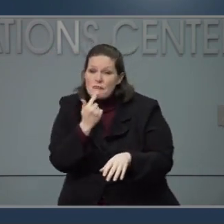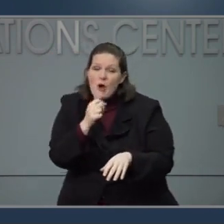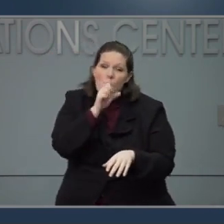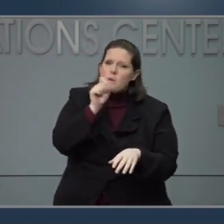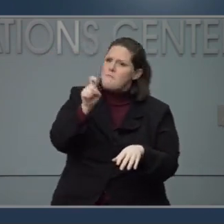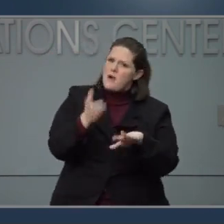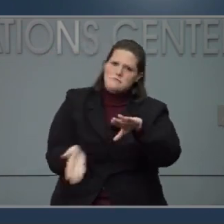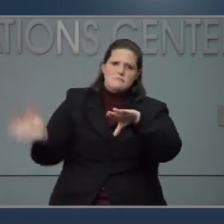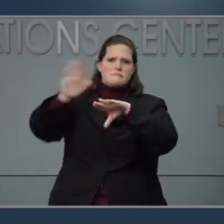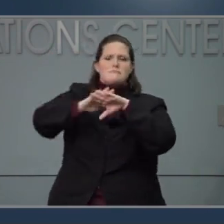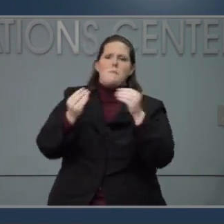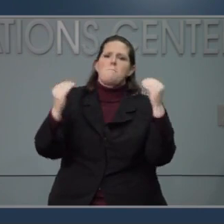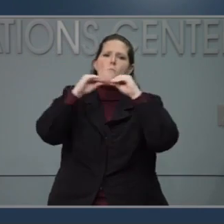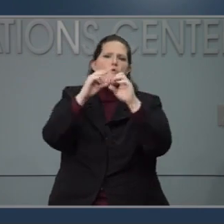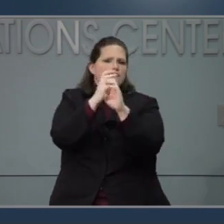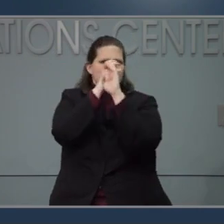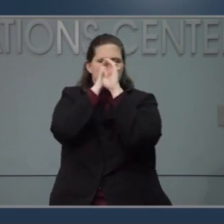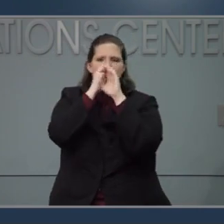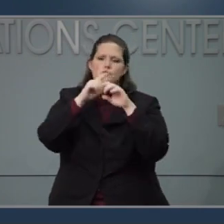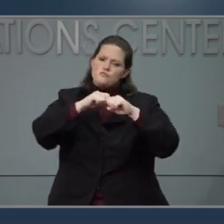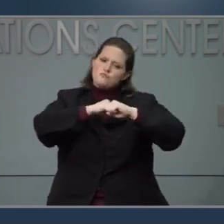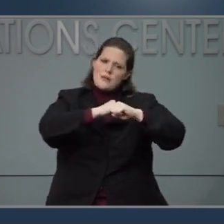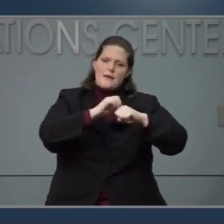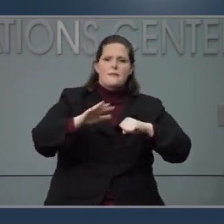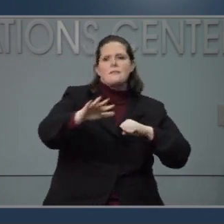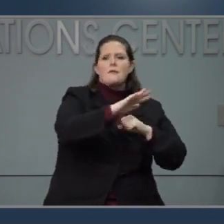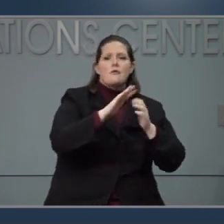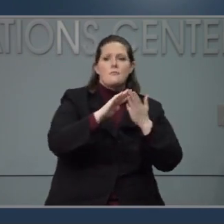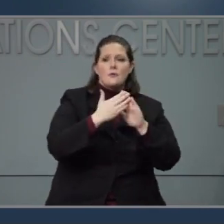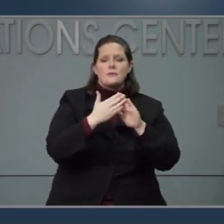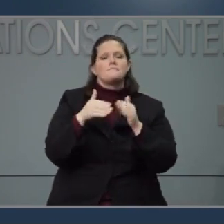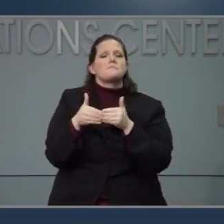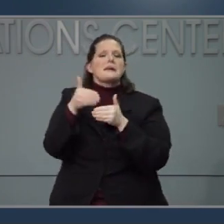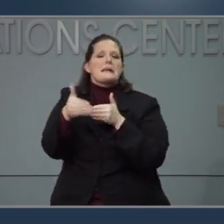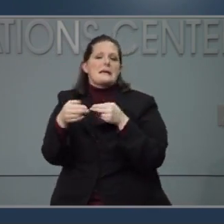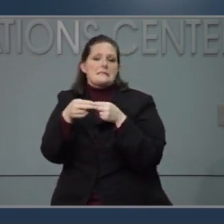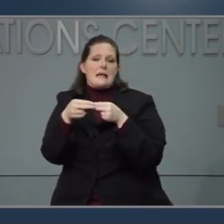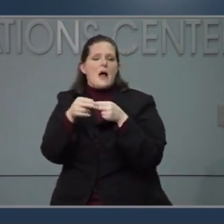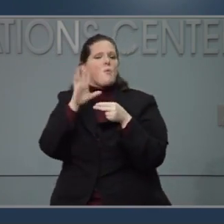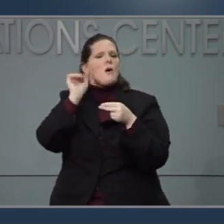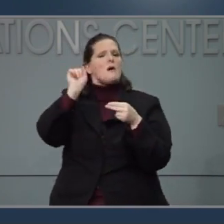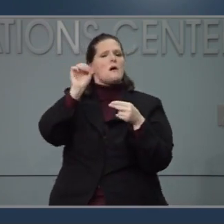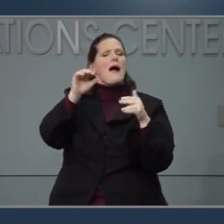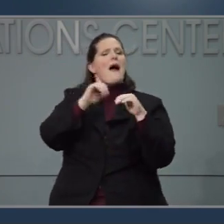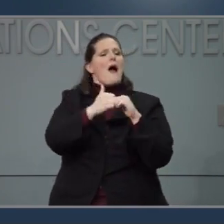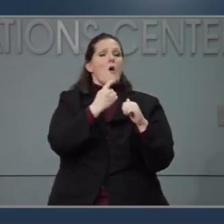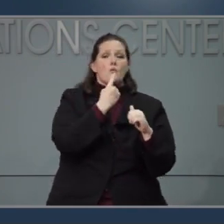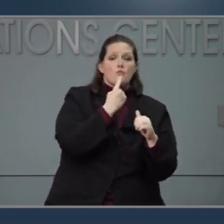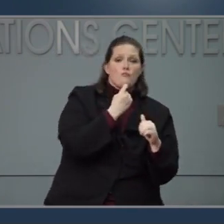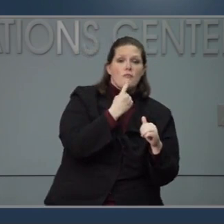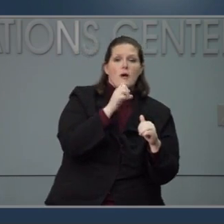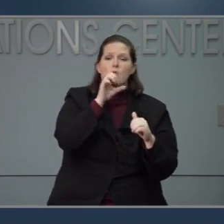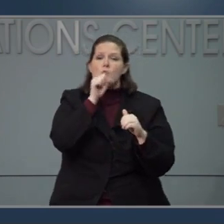RED AND ORANGE COUNTIES NEED TO DO EVEN MORE TO SLOW THE SPREAD OF COVID-19 IN THERE IMMUNITIES.